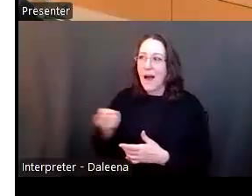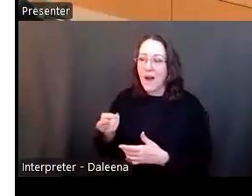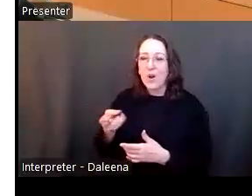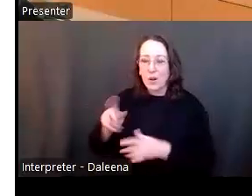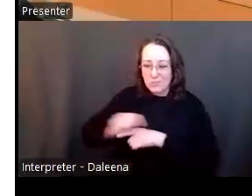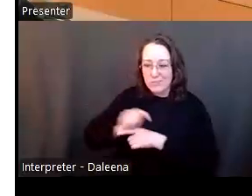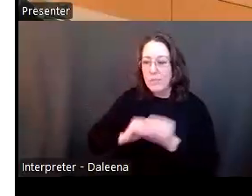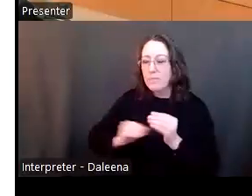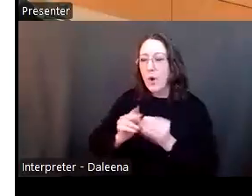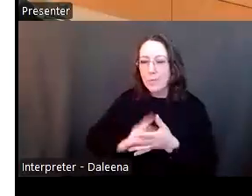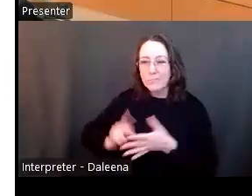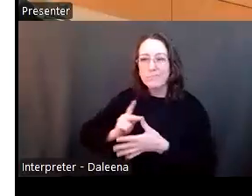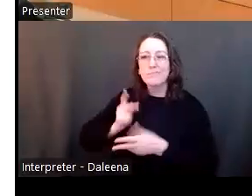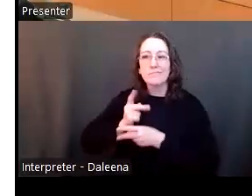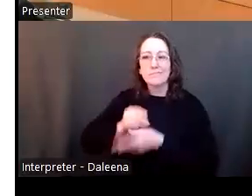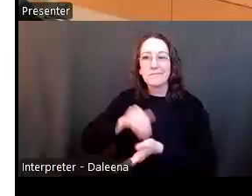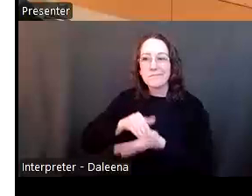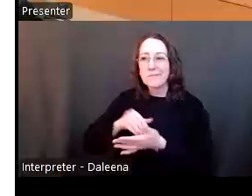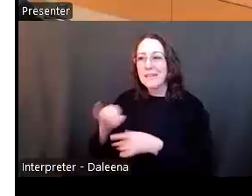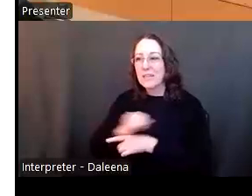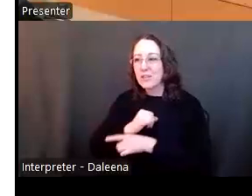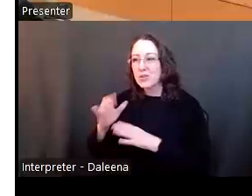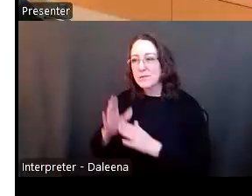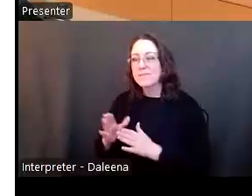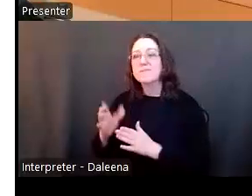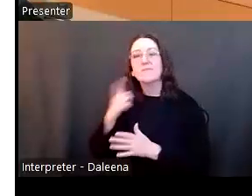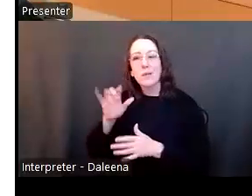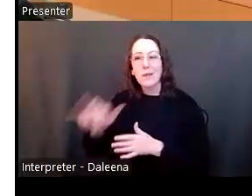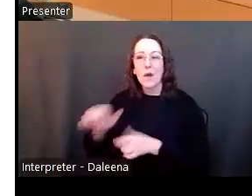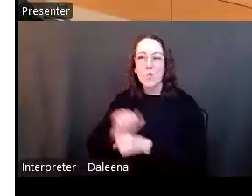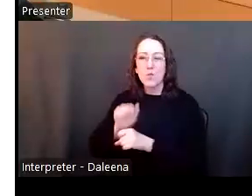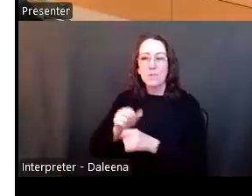primary care physicians and internists to do this work so that we can sustain this beyond our team